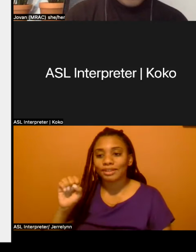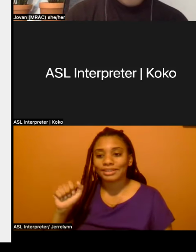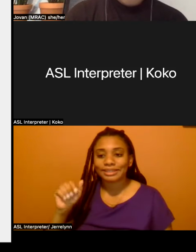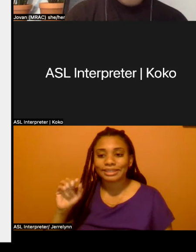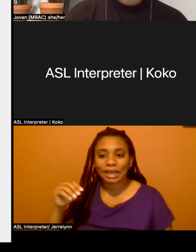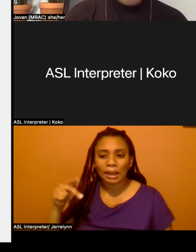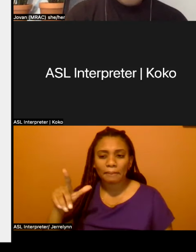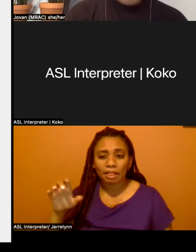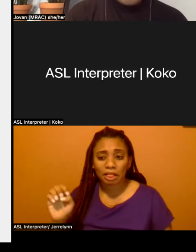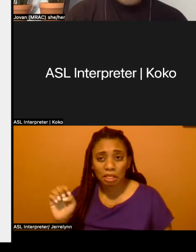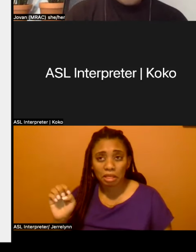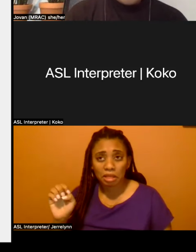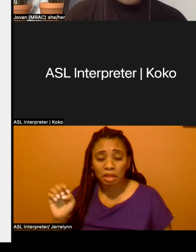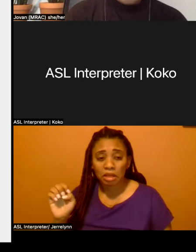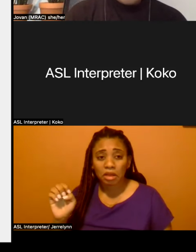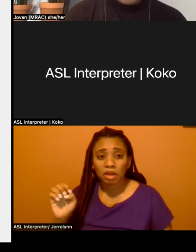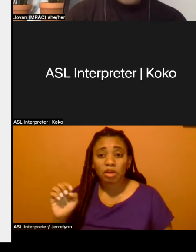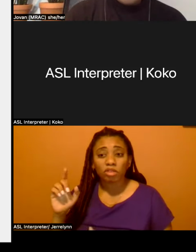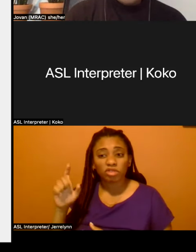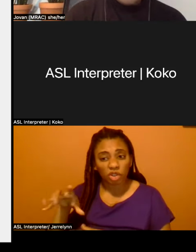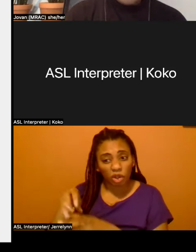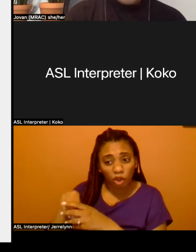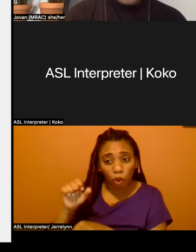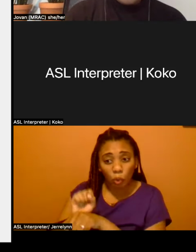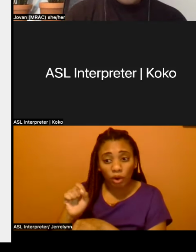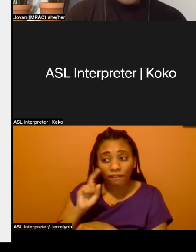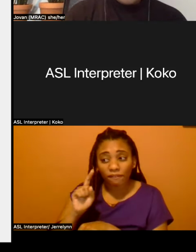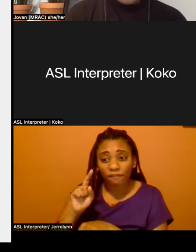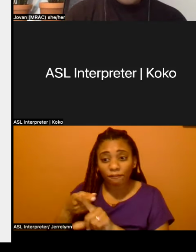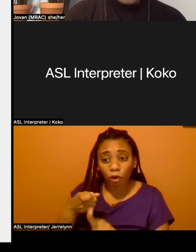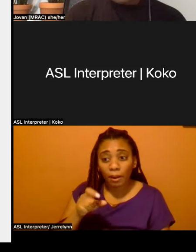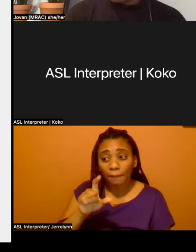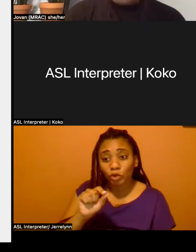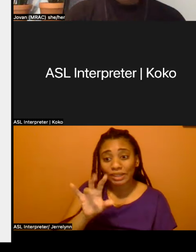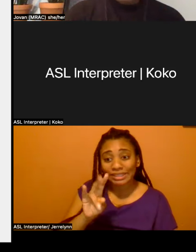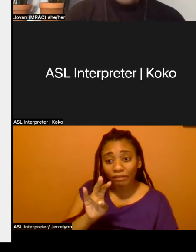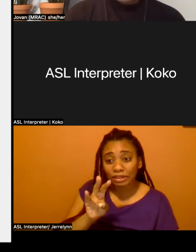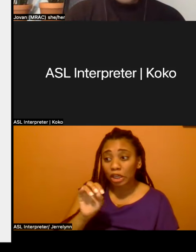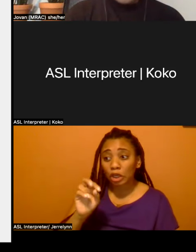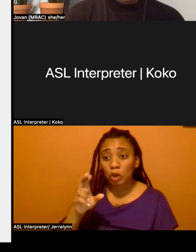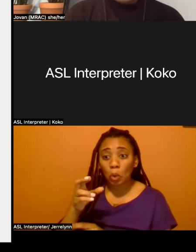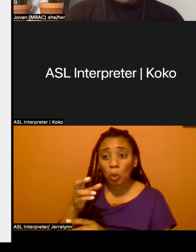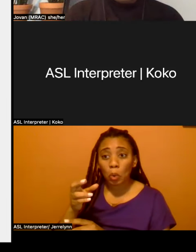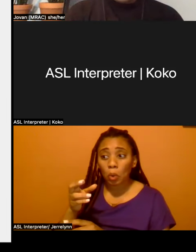must it include work from 2017, or can it be predominantly from the last couple of years? Totally, yep,